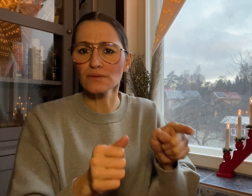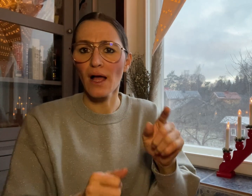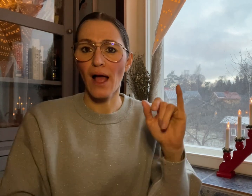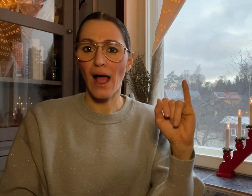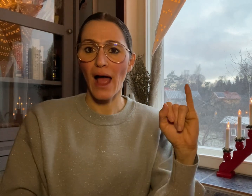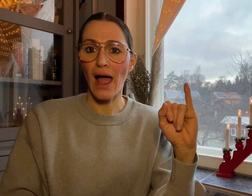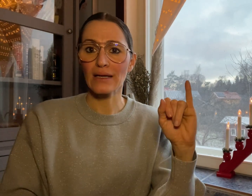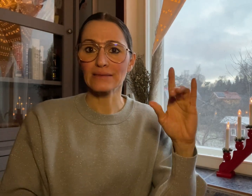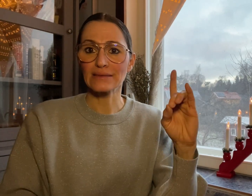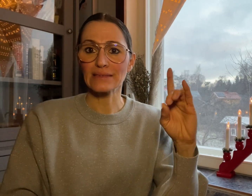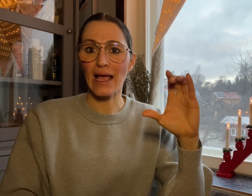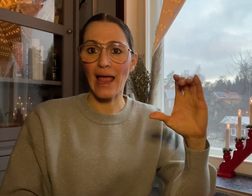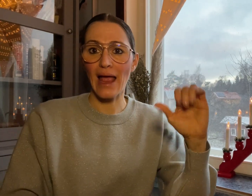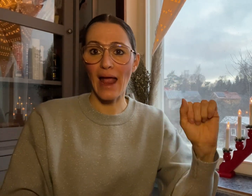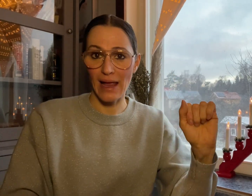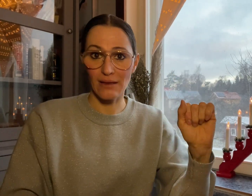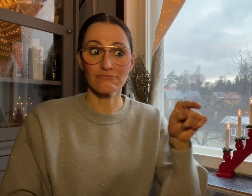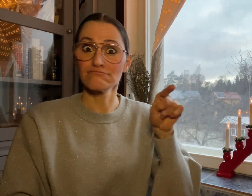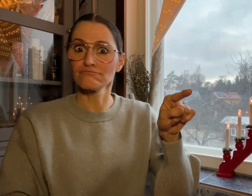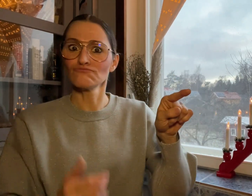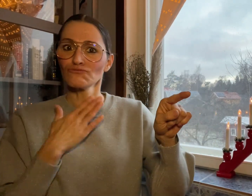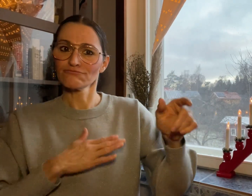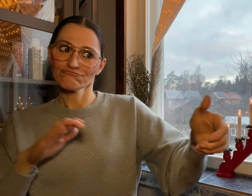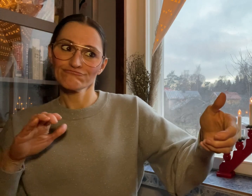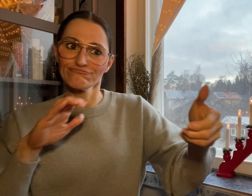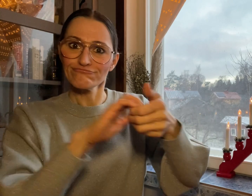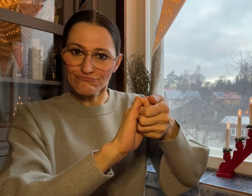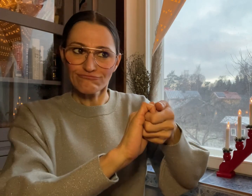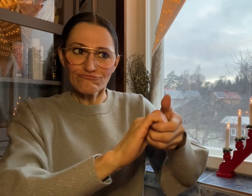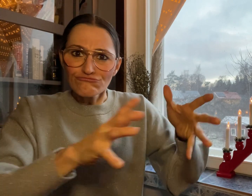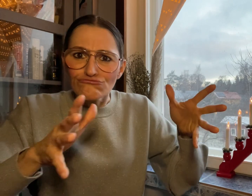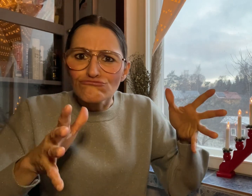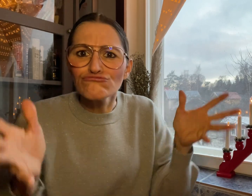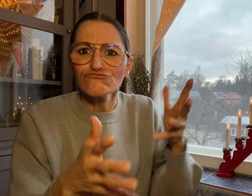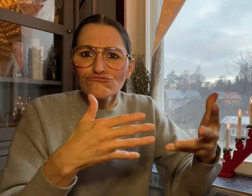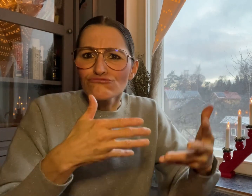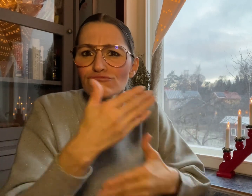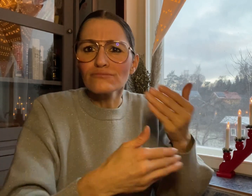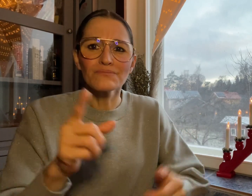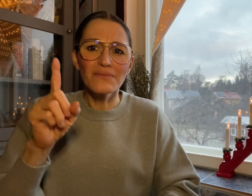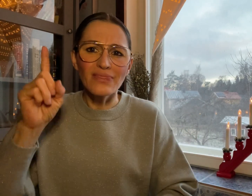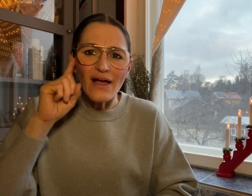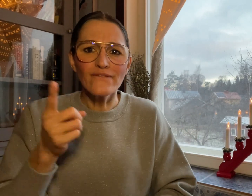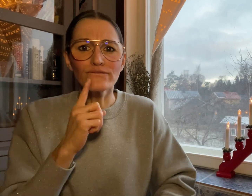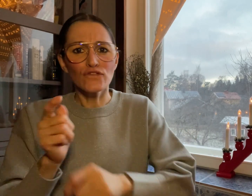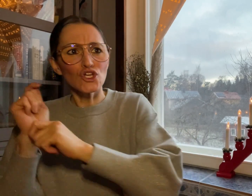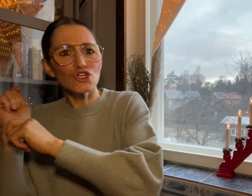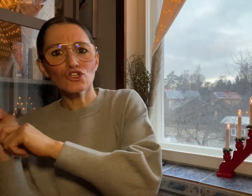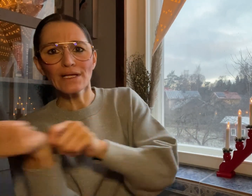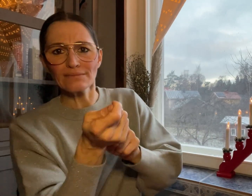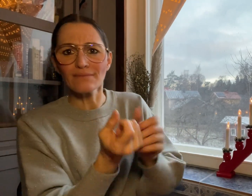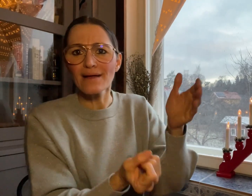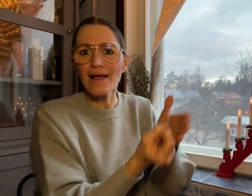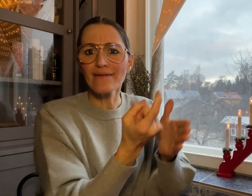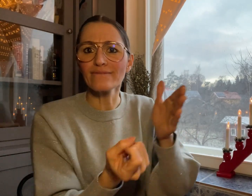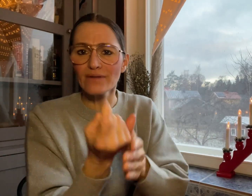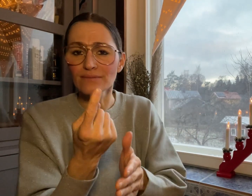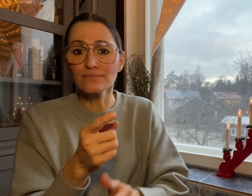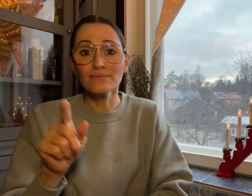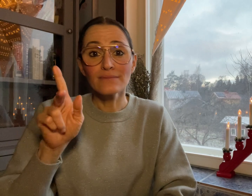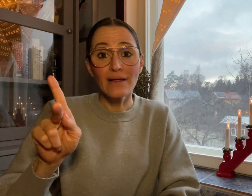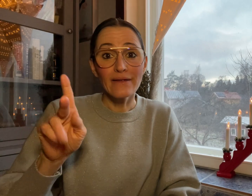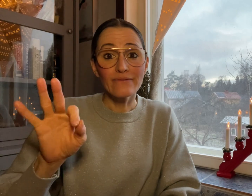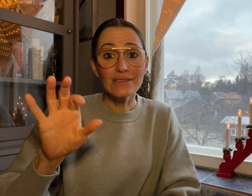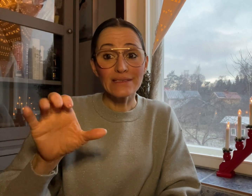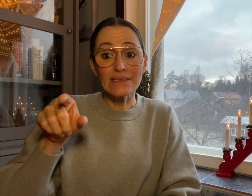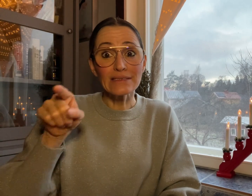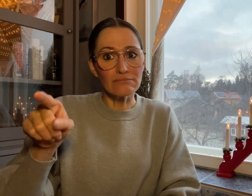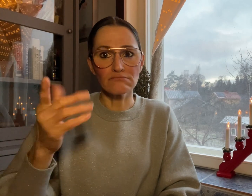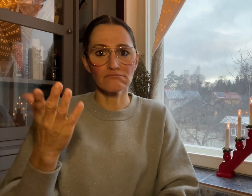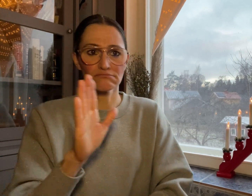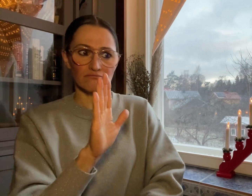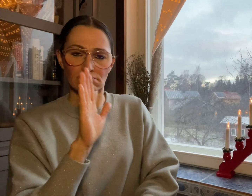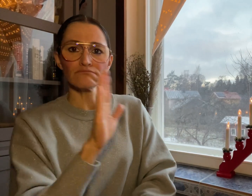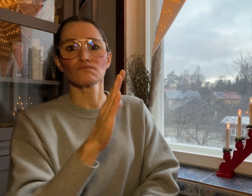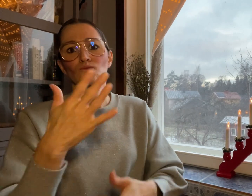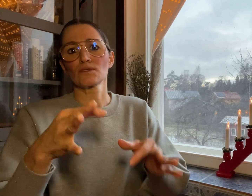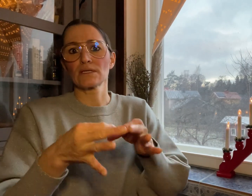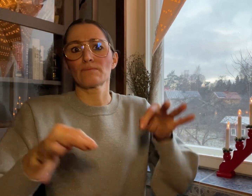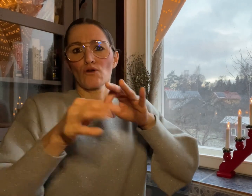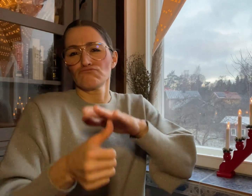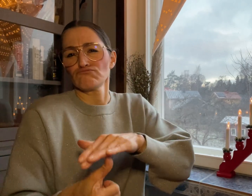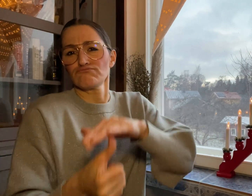Deaf cricket events. KFC would be the primary ICDA sponsor